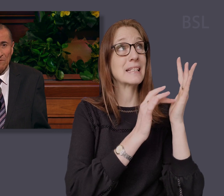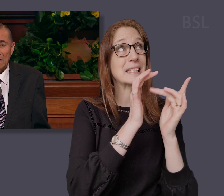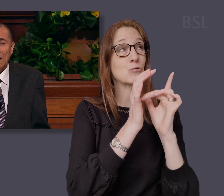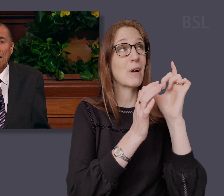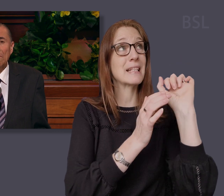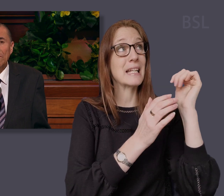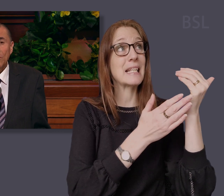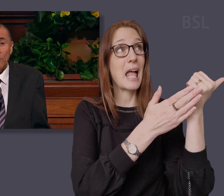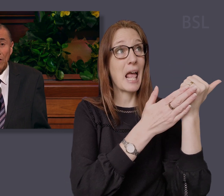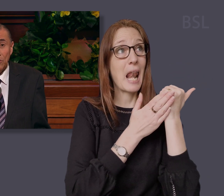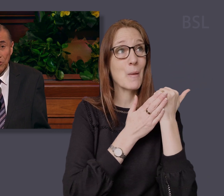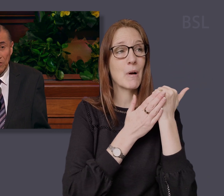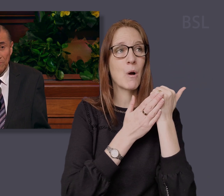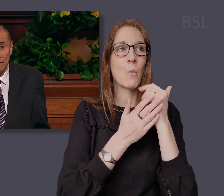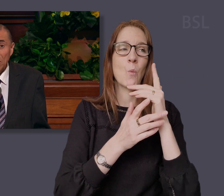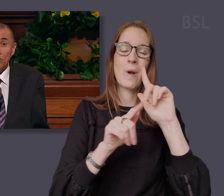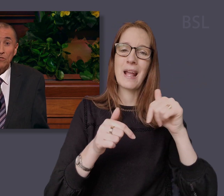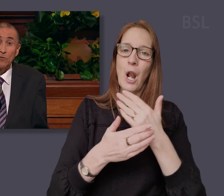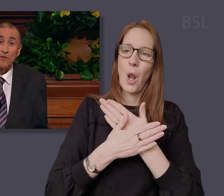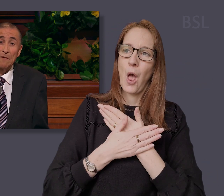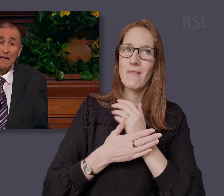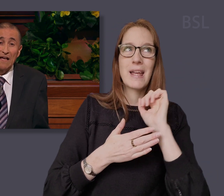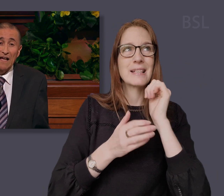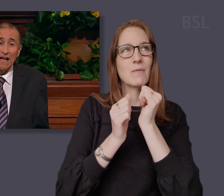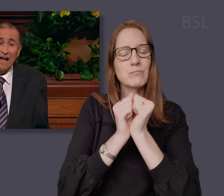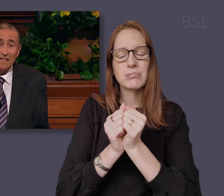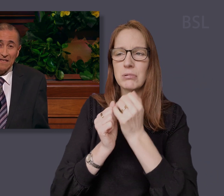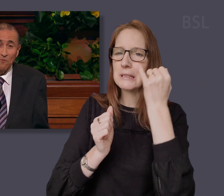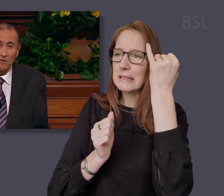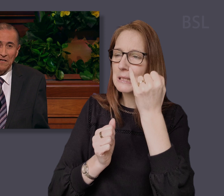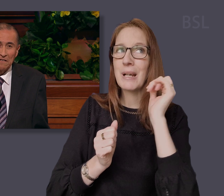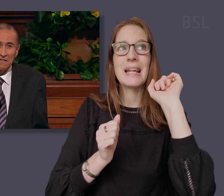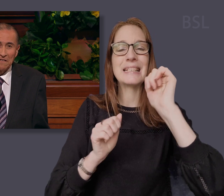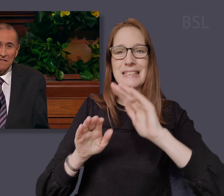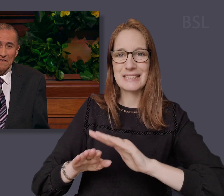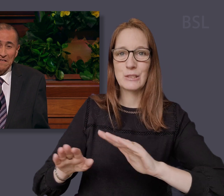we can love His precious sheep and minister to them as He would.